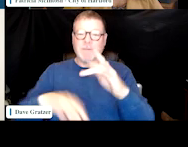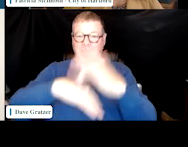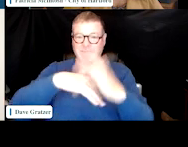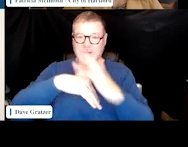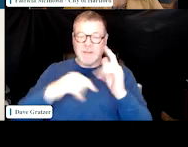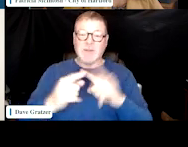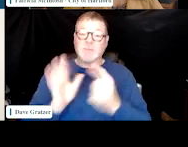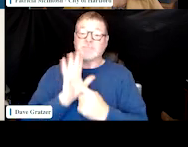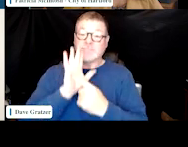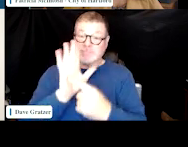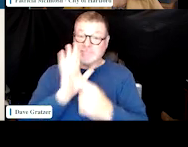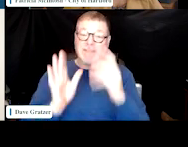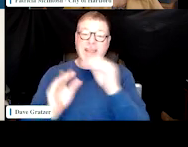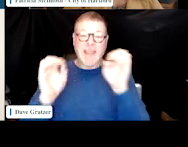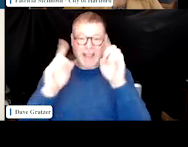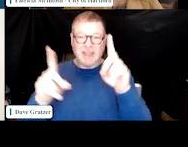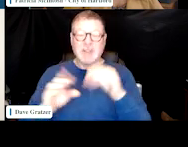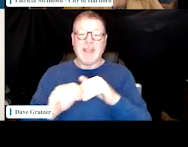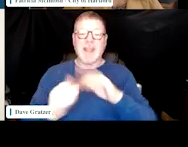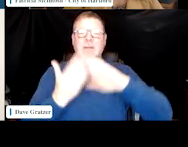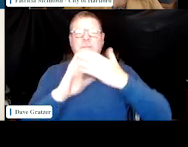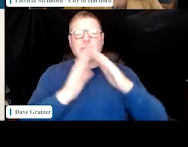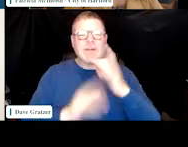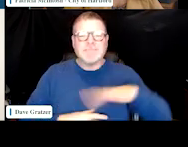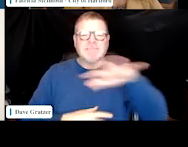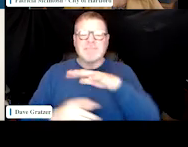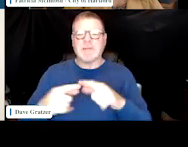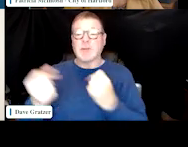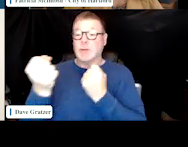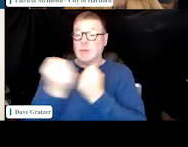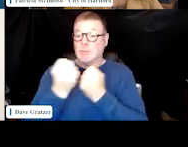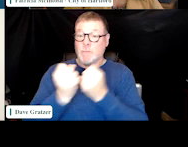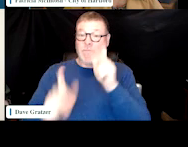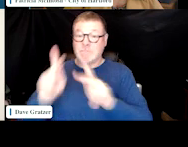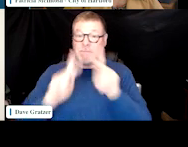and educate the community on topics around supporting individuals with IDD.